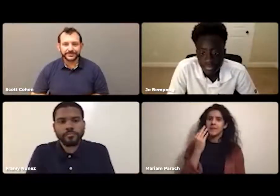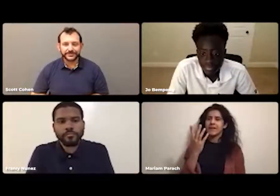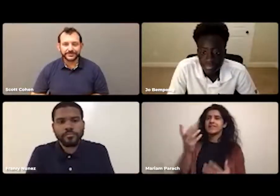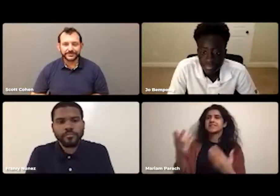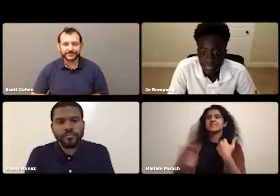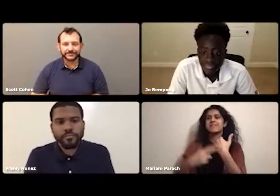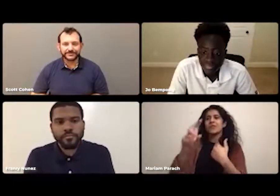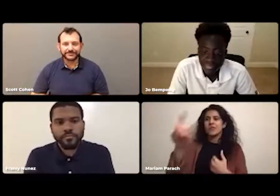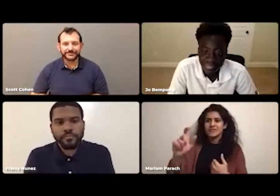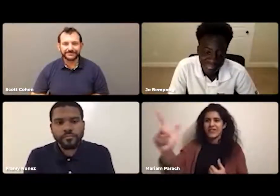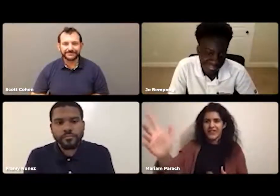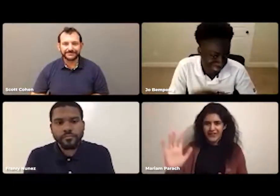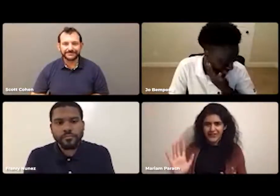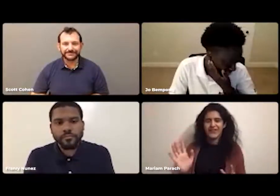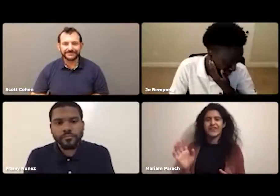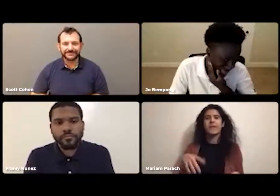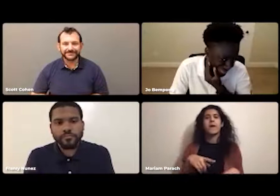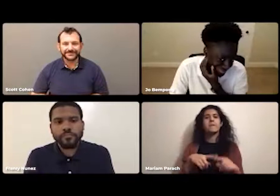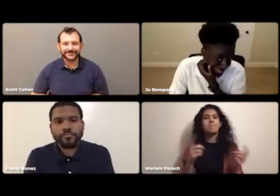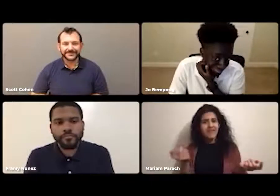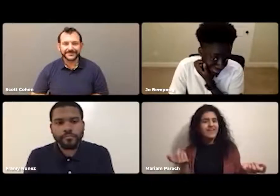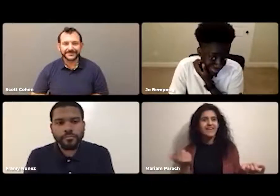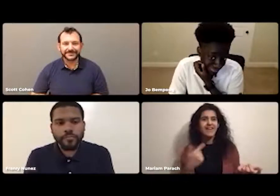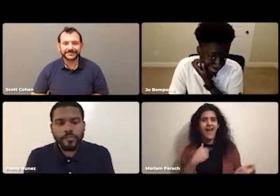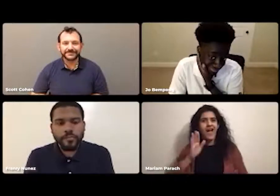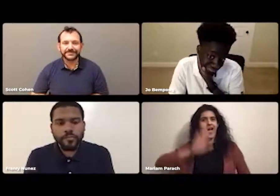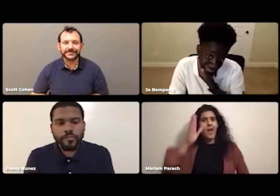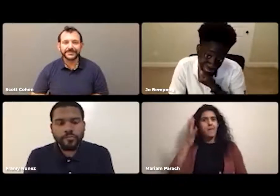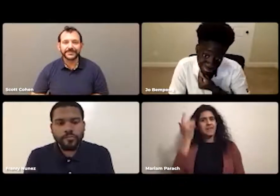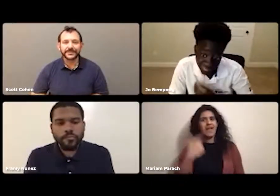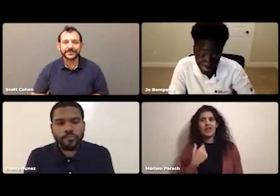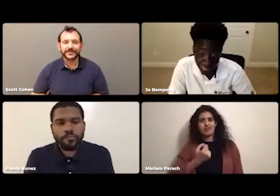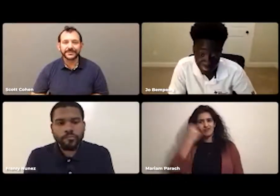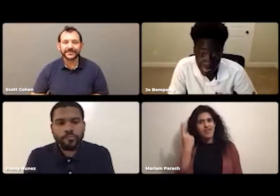I'd always raise my hand to ask another question during presentations.